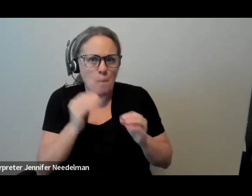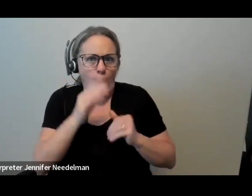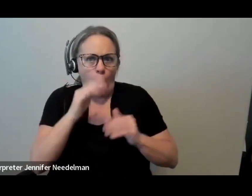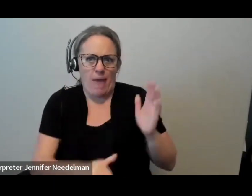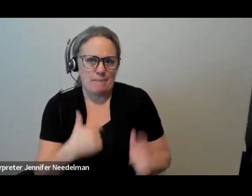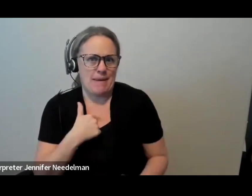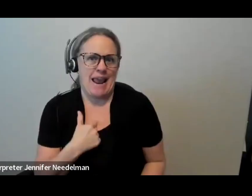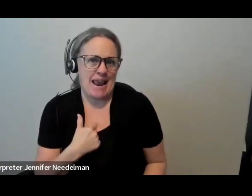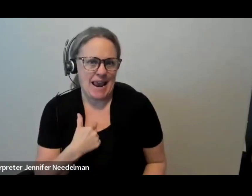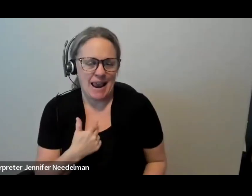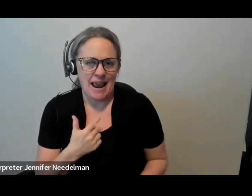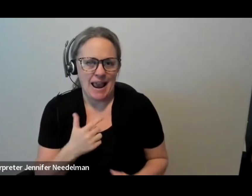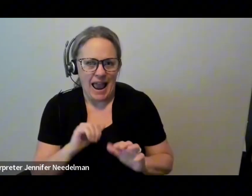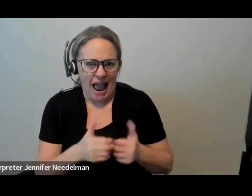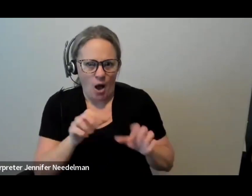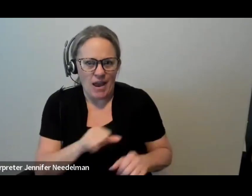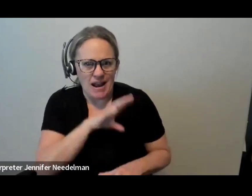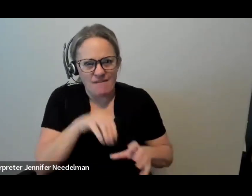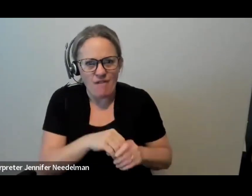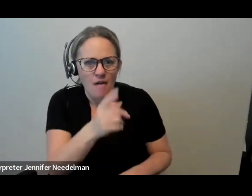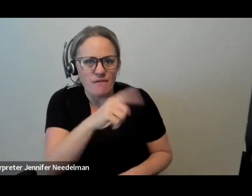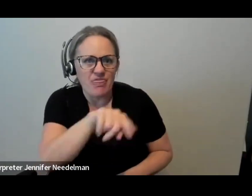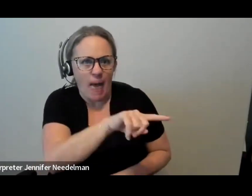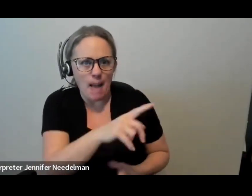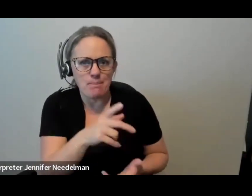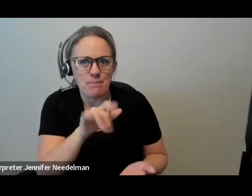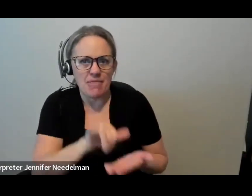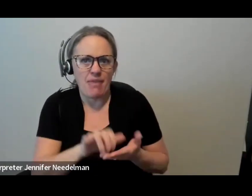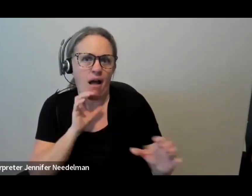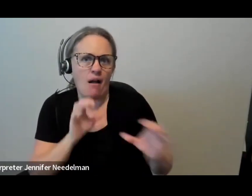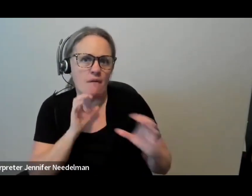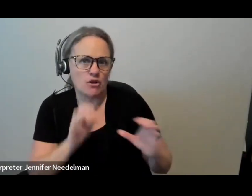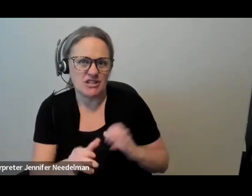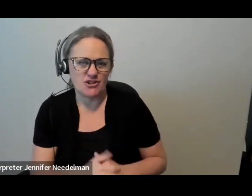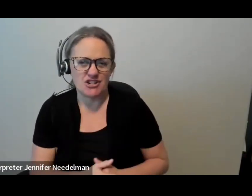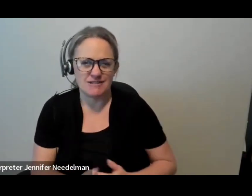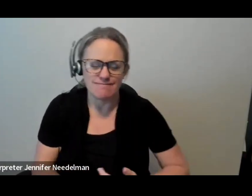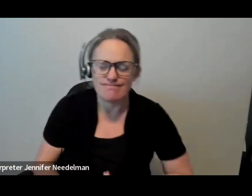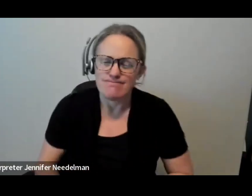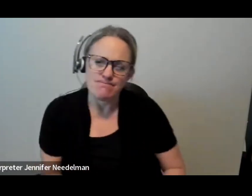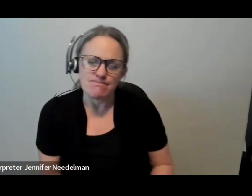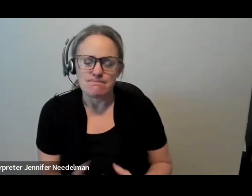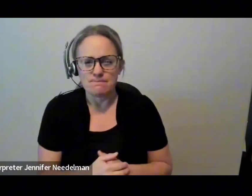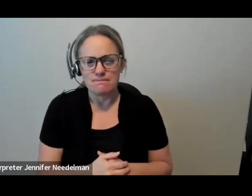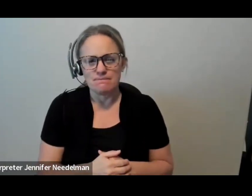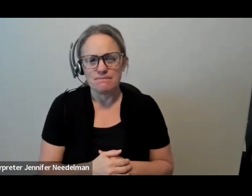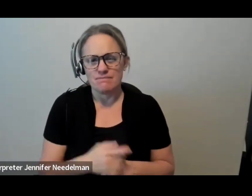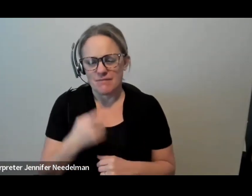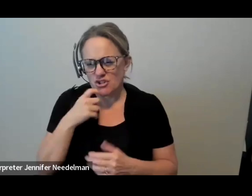and how can I bring them into the conversation? So I'm not articulating this very well. I actually just wrote a post about this